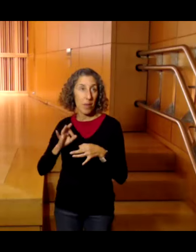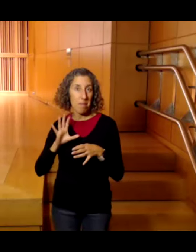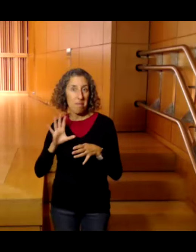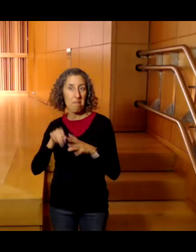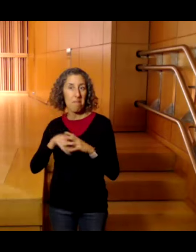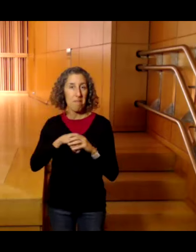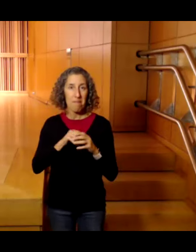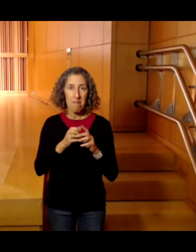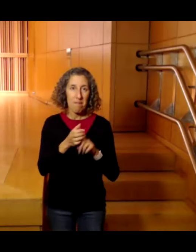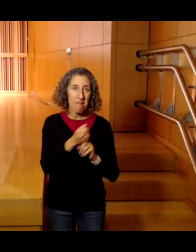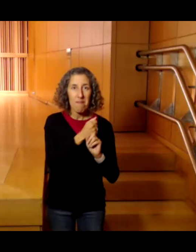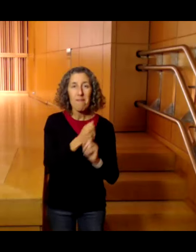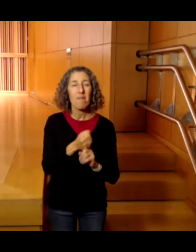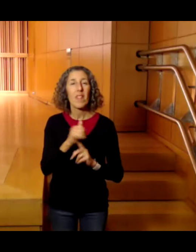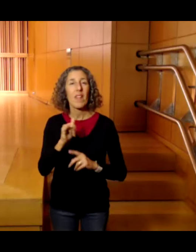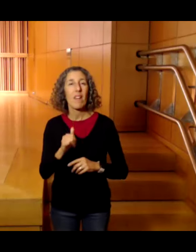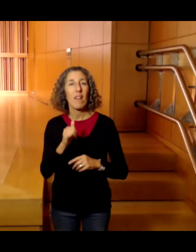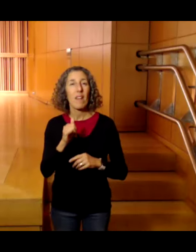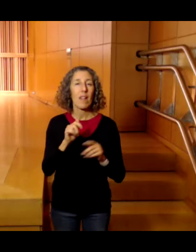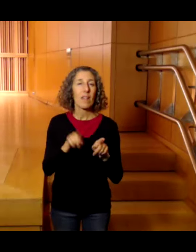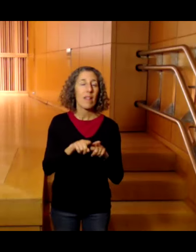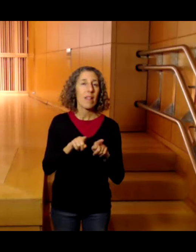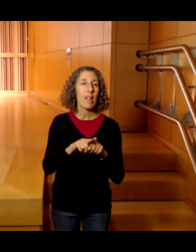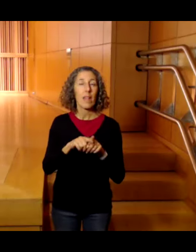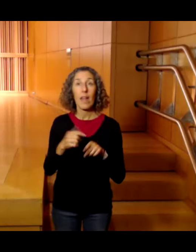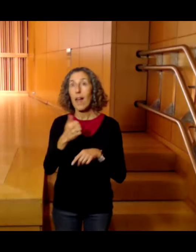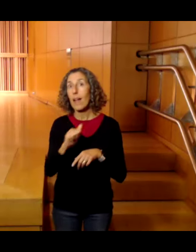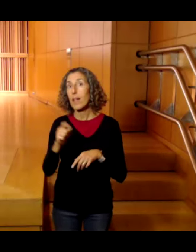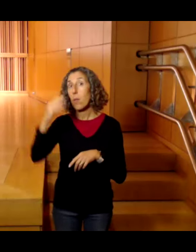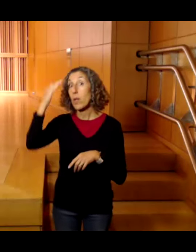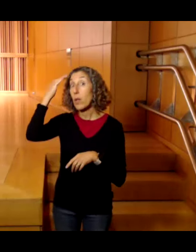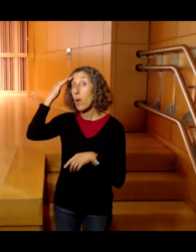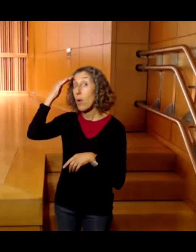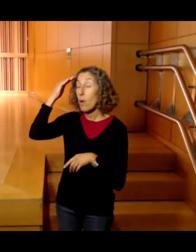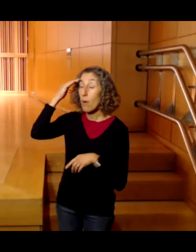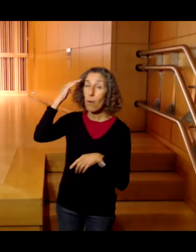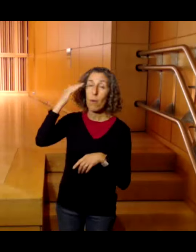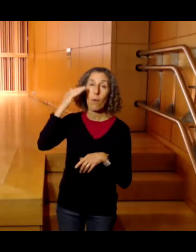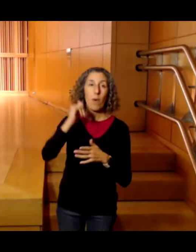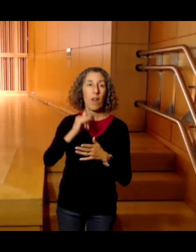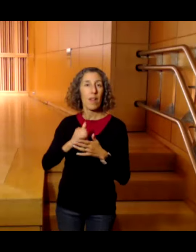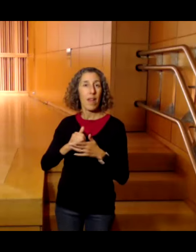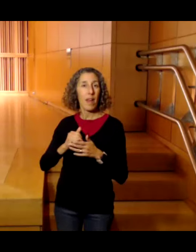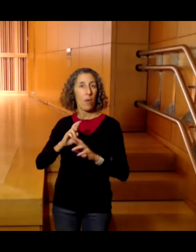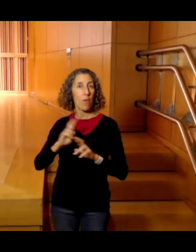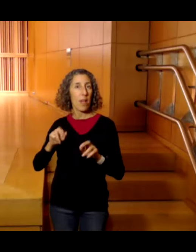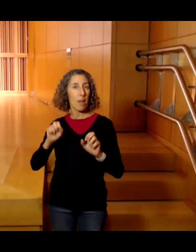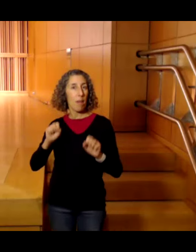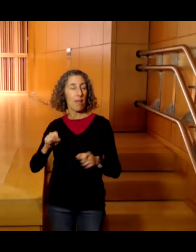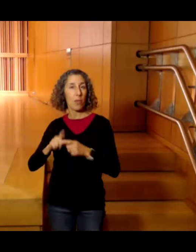A force that, as all the great poets. remind us might spark the founding of civilizations, or at least the launching.